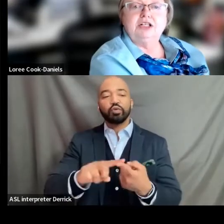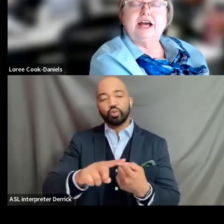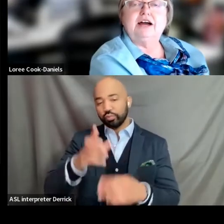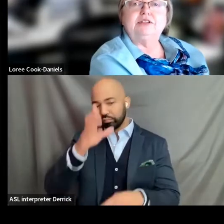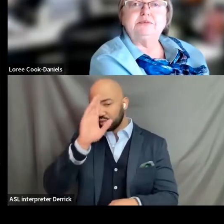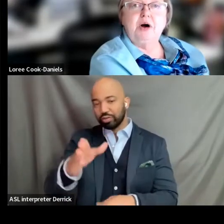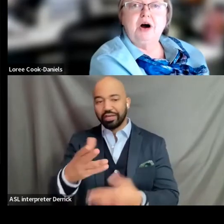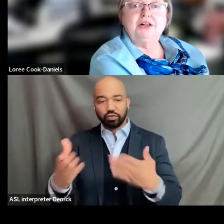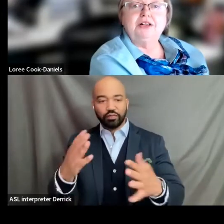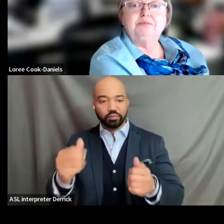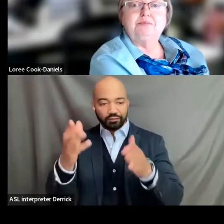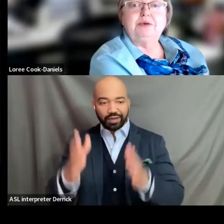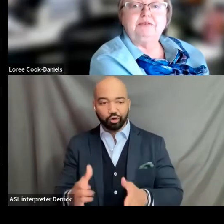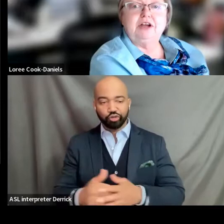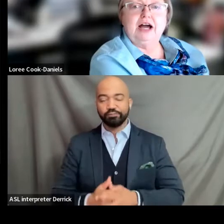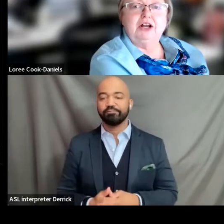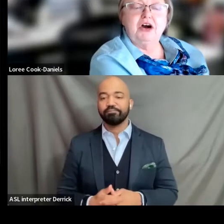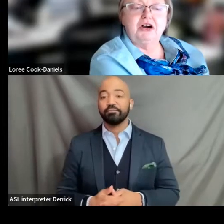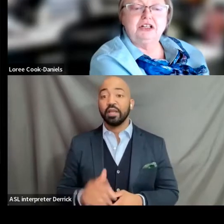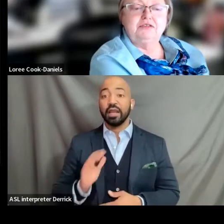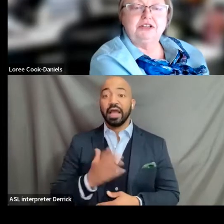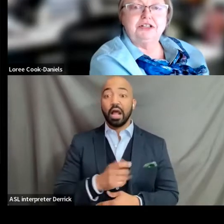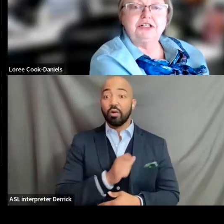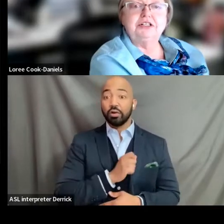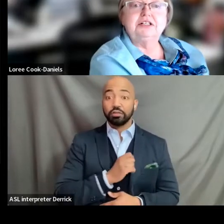Our staff is small, but we've got a large vision.